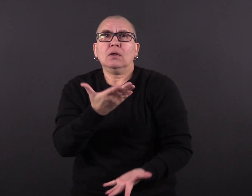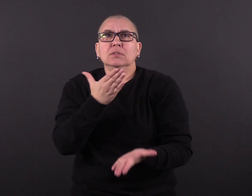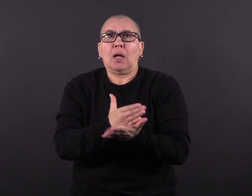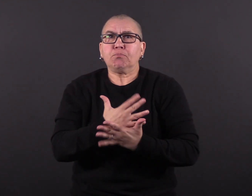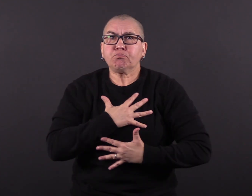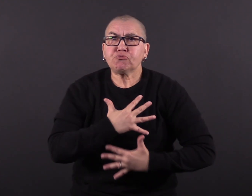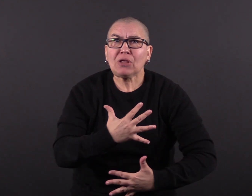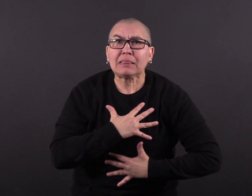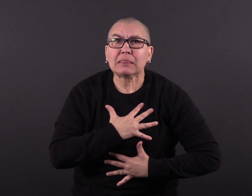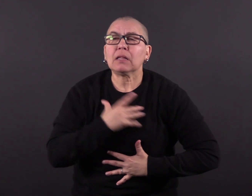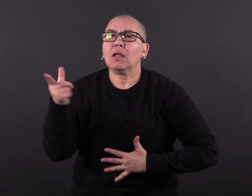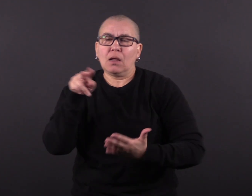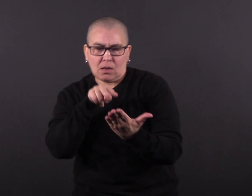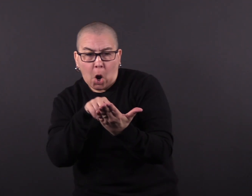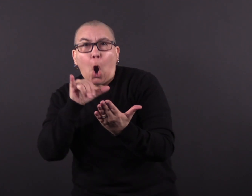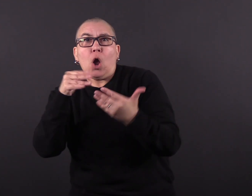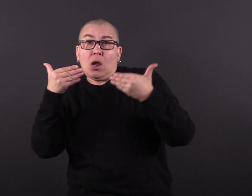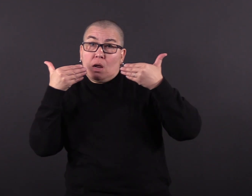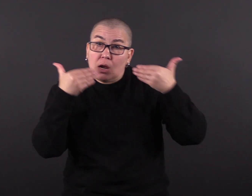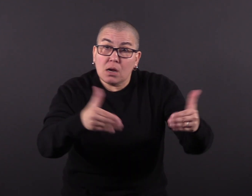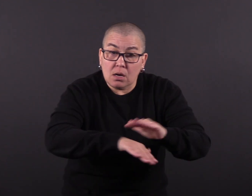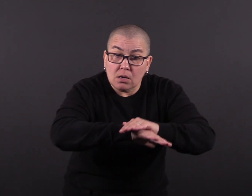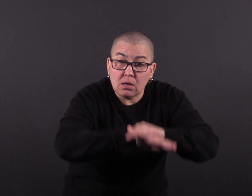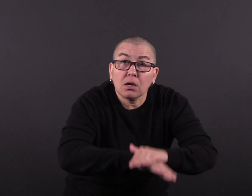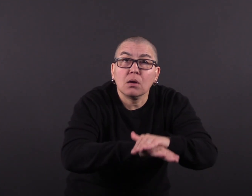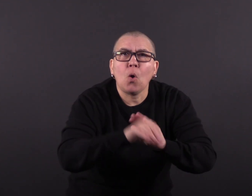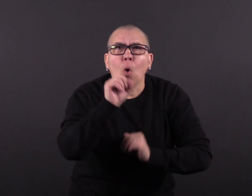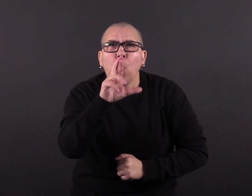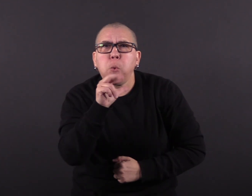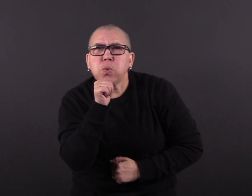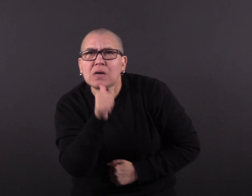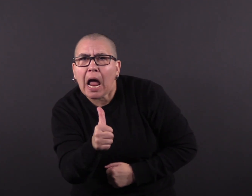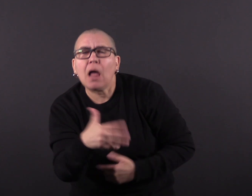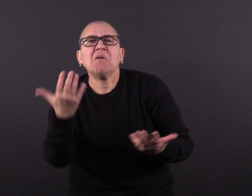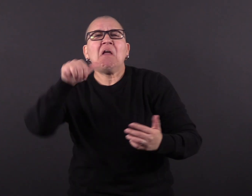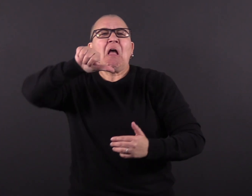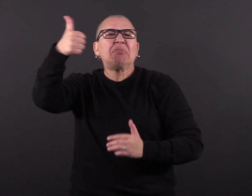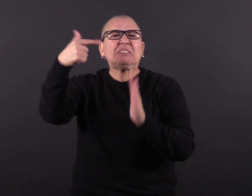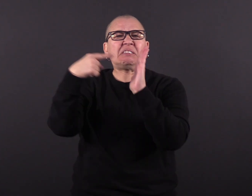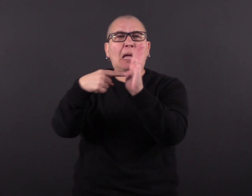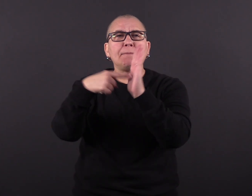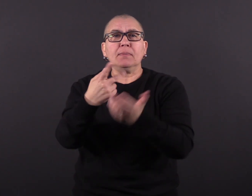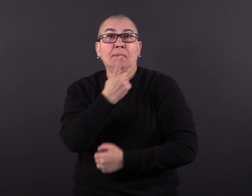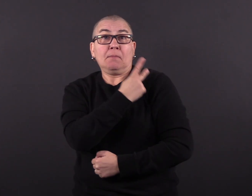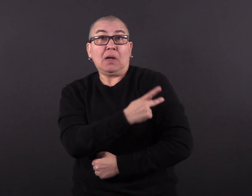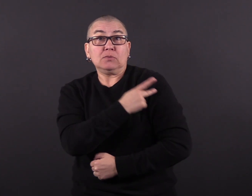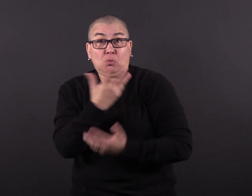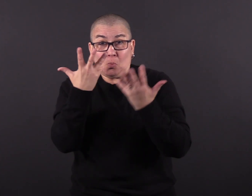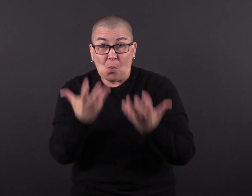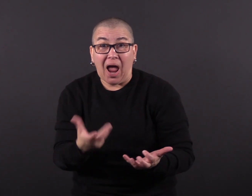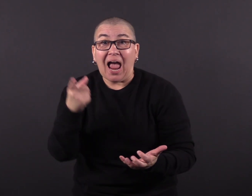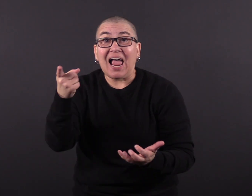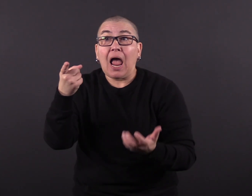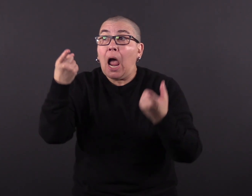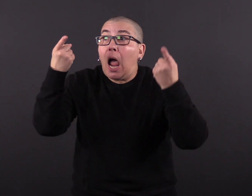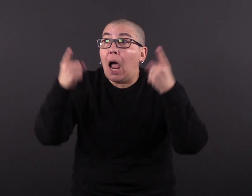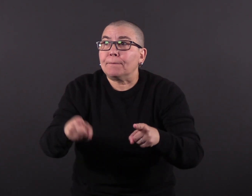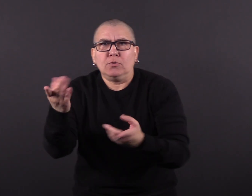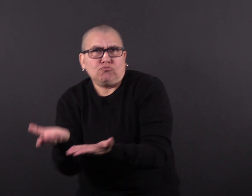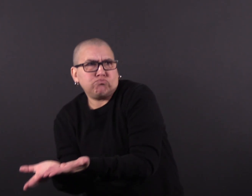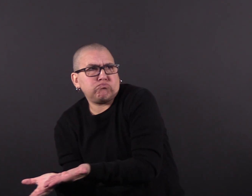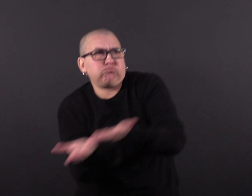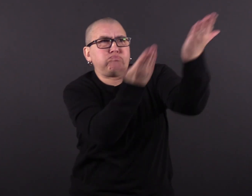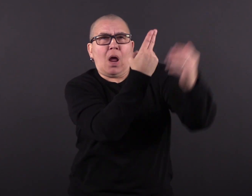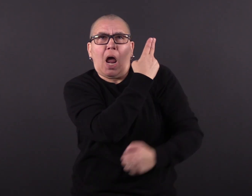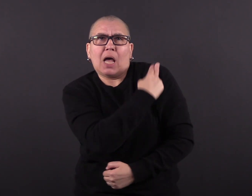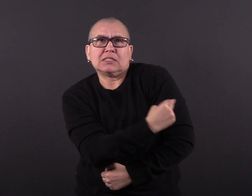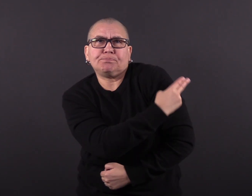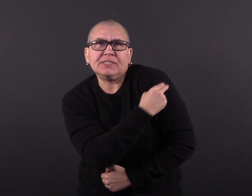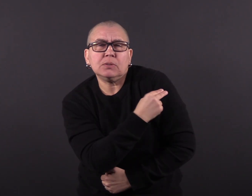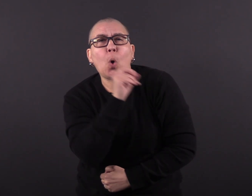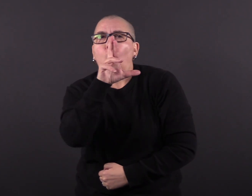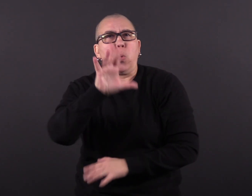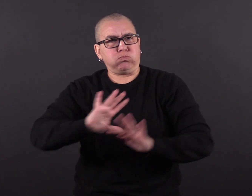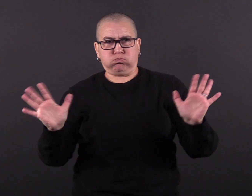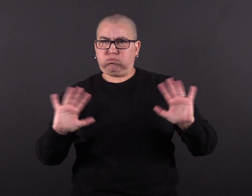they stop breathing. It can also state that the patient doesn’t want to go back to the hospital